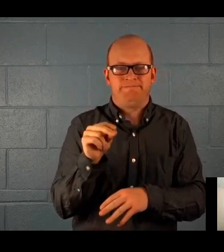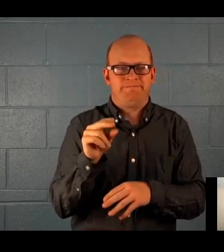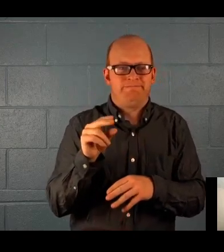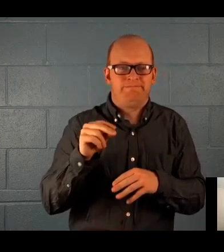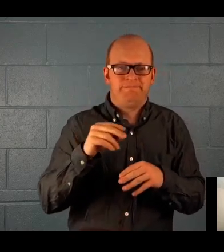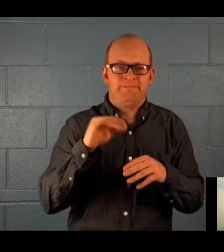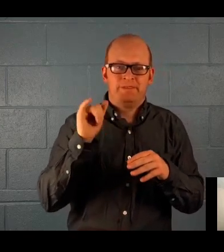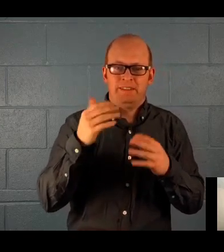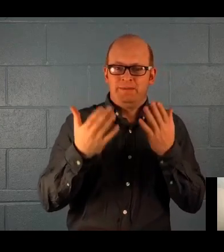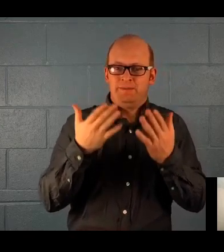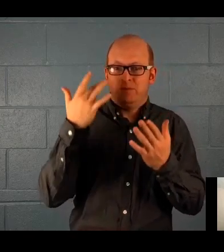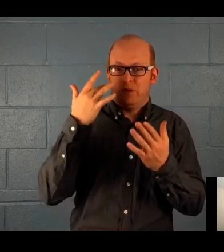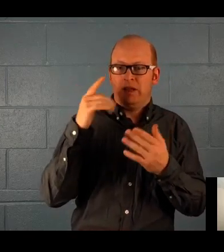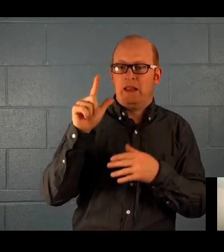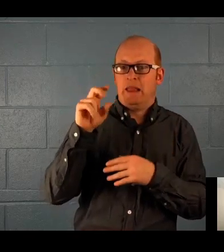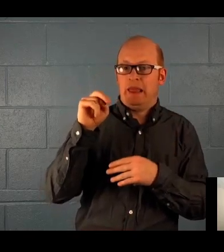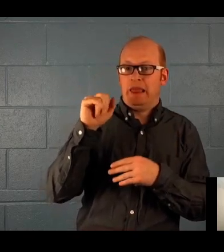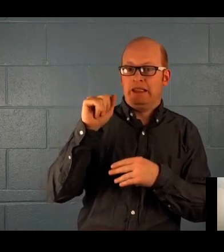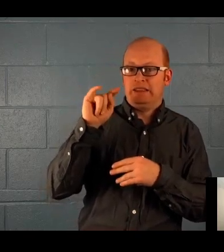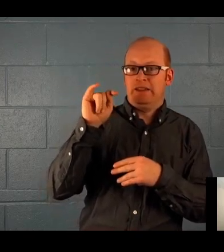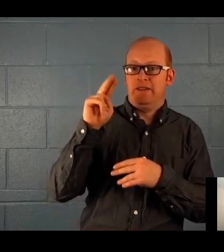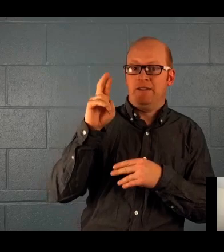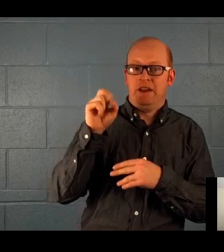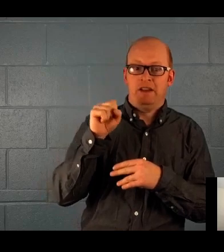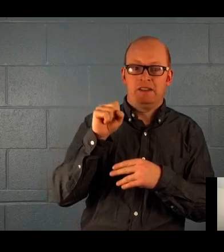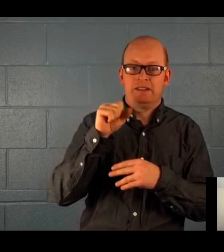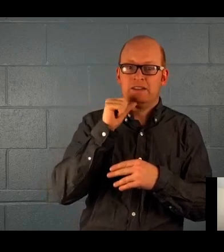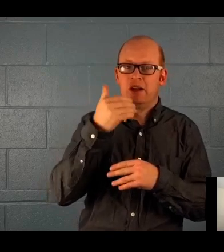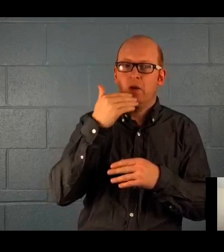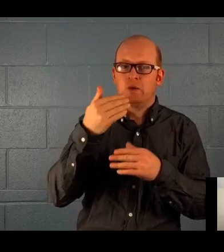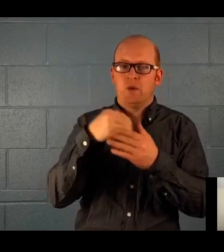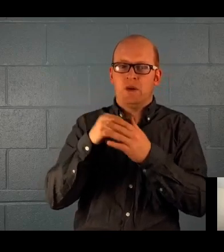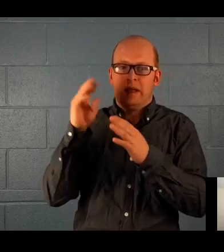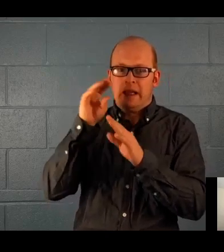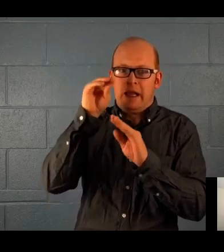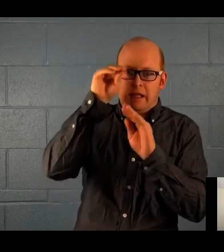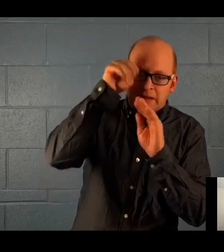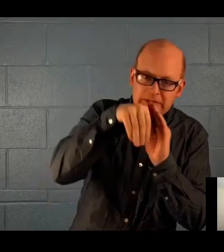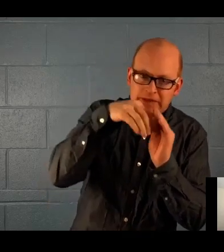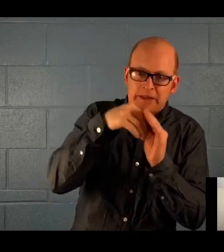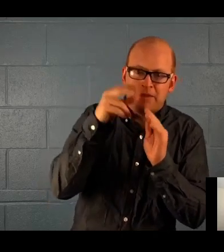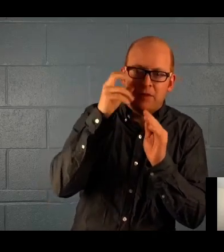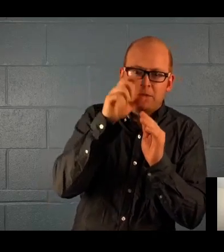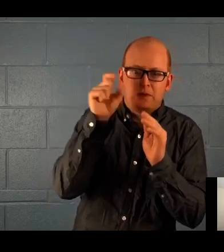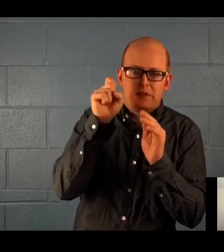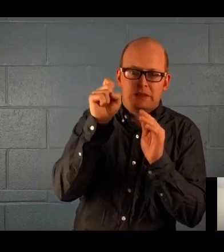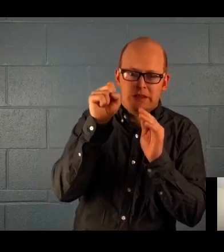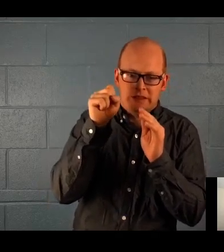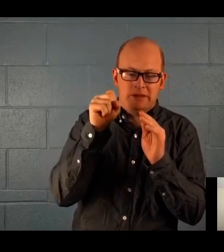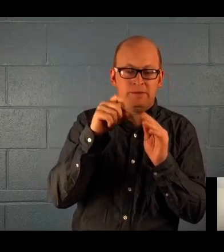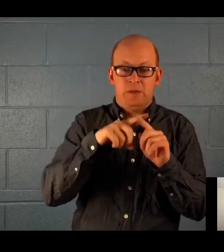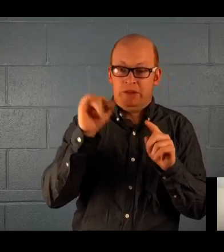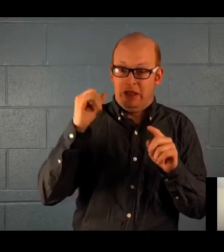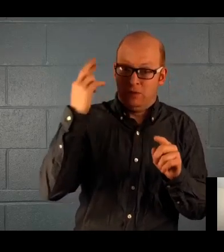is up for debate, but it's possible. In USH1b patients we know that photoreceptors are the primary site of disease.